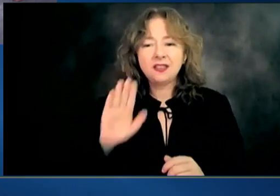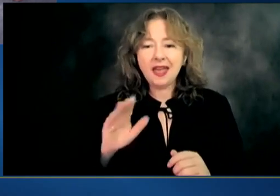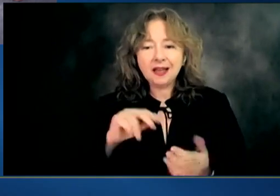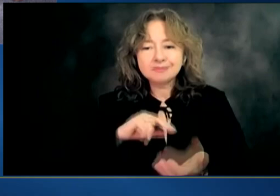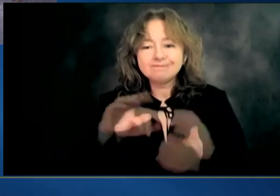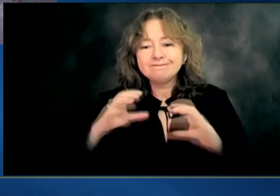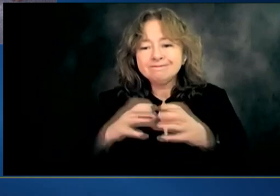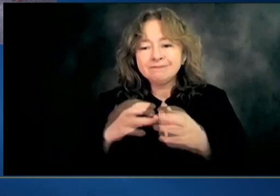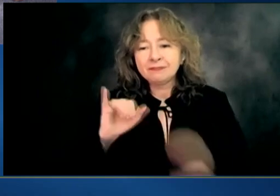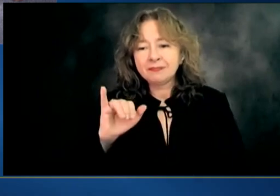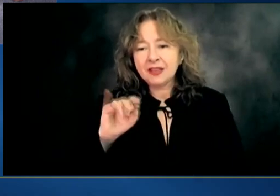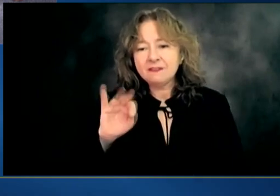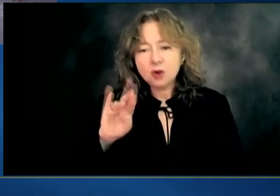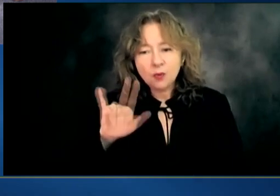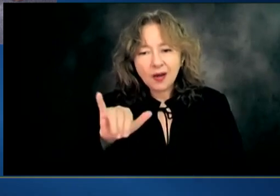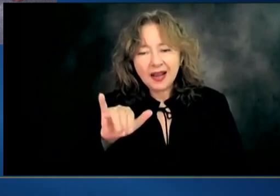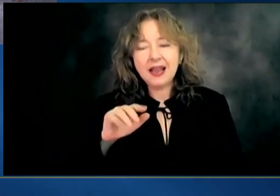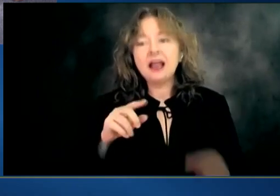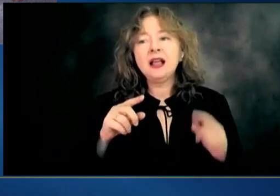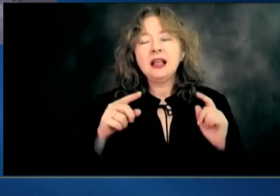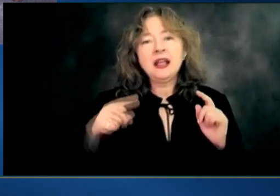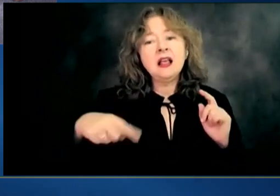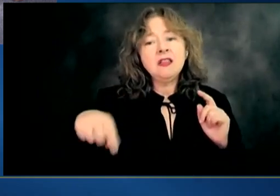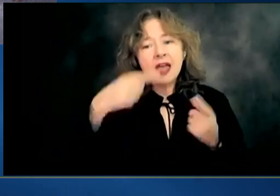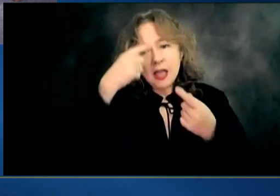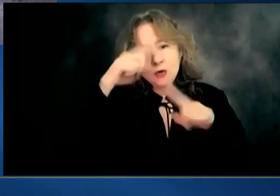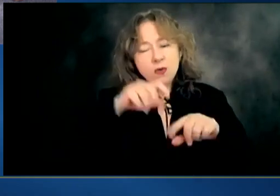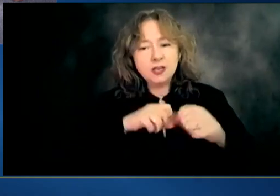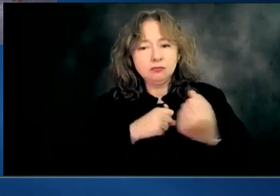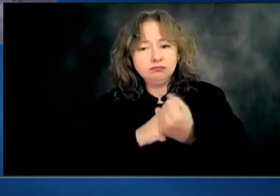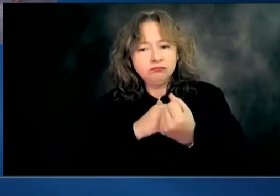Although they weren't sickle cell experts, and they admitted to me they didn't know much